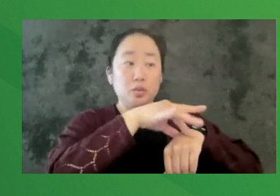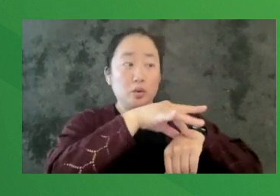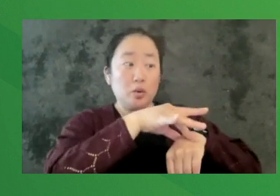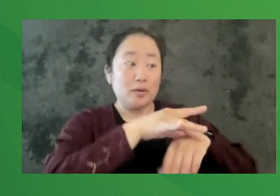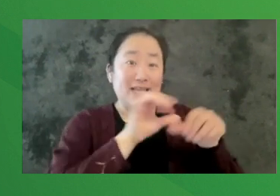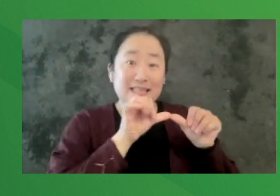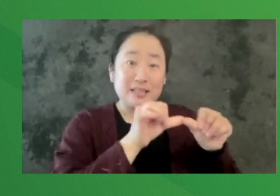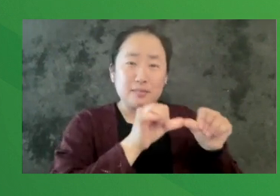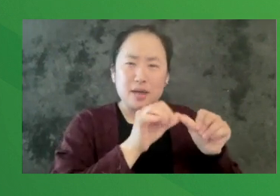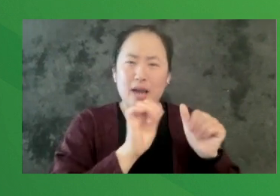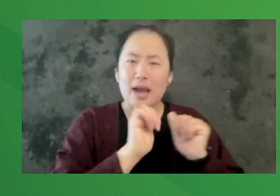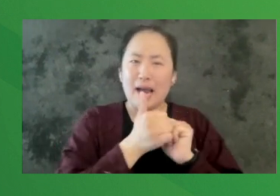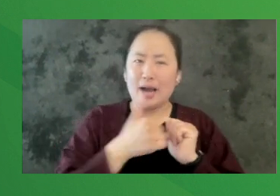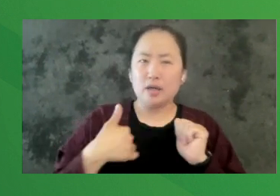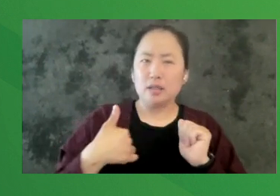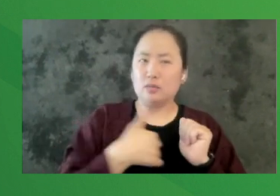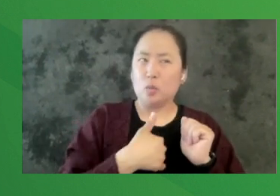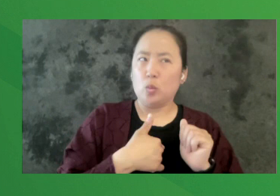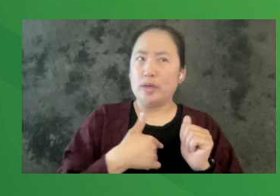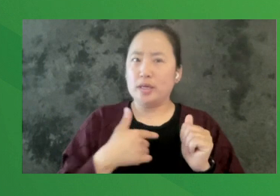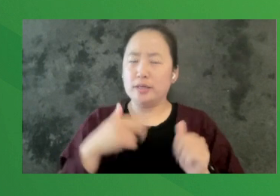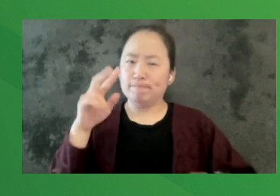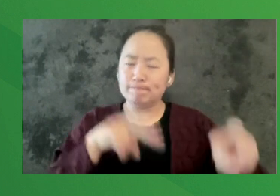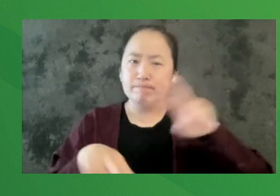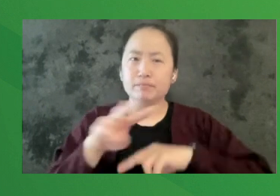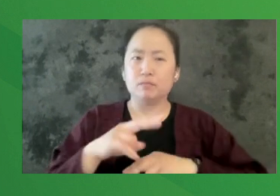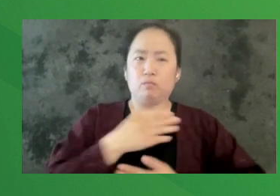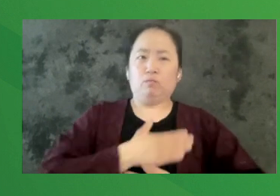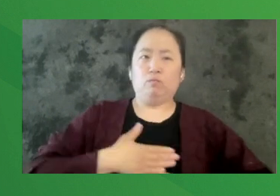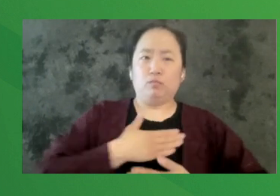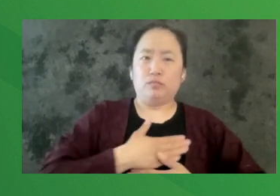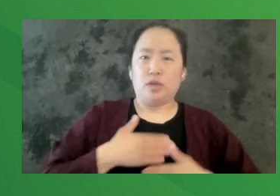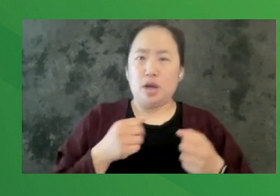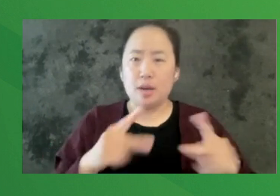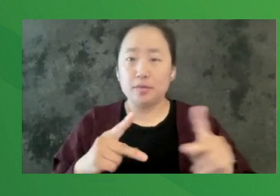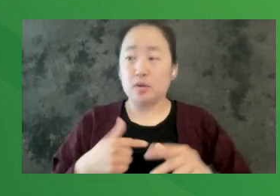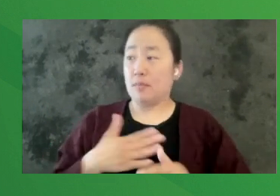what recreational opportunities? How would our decisions impact jobs, employment in an area,